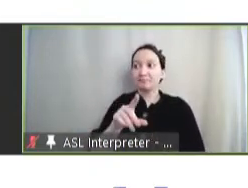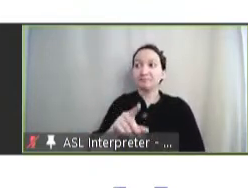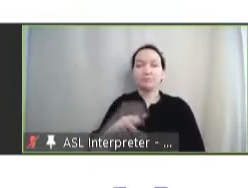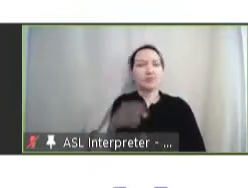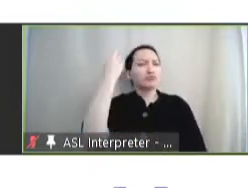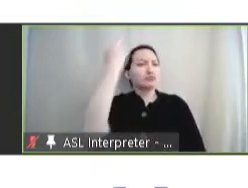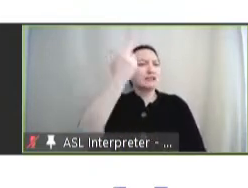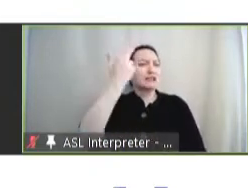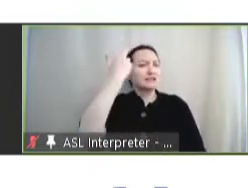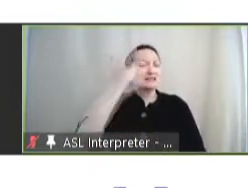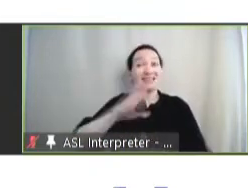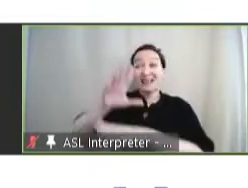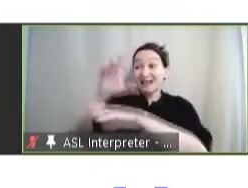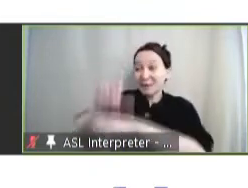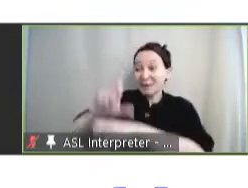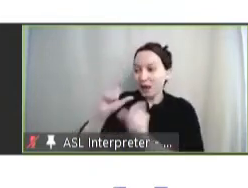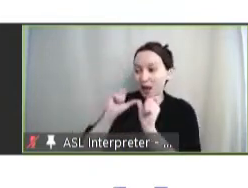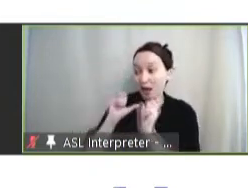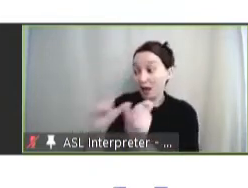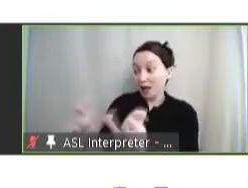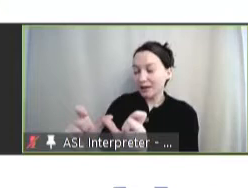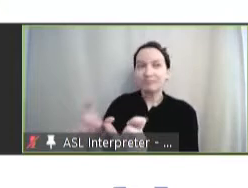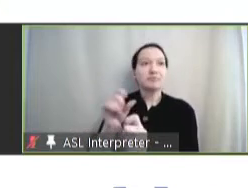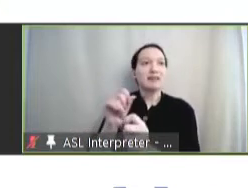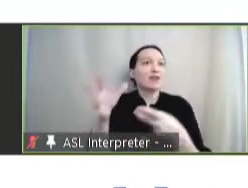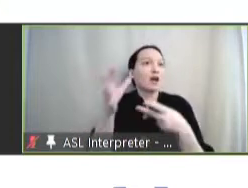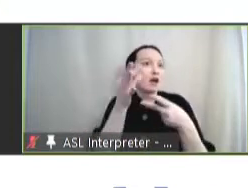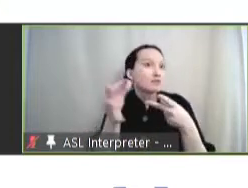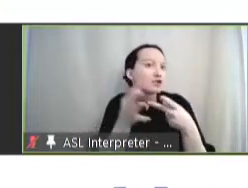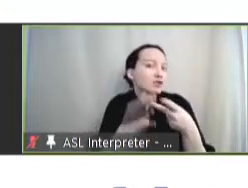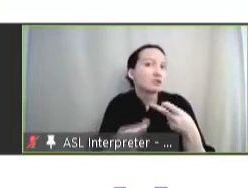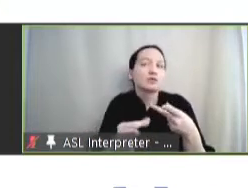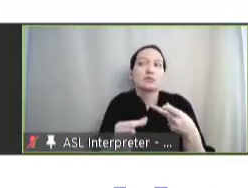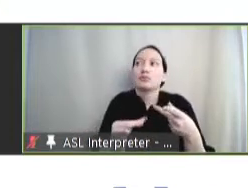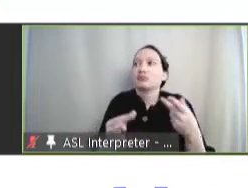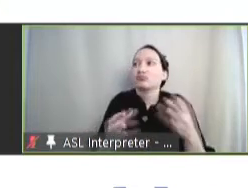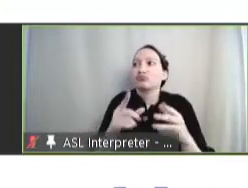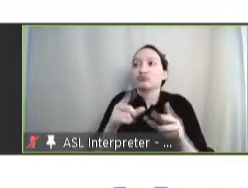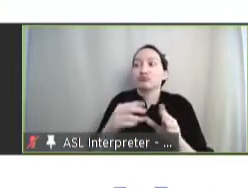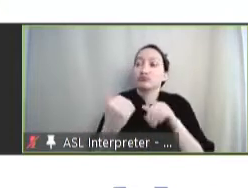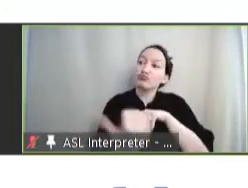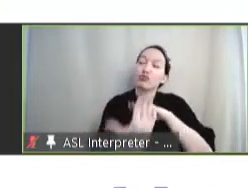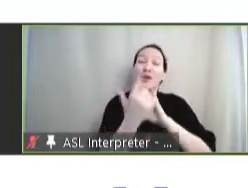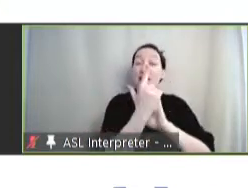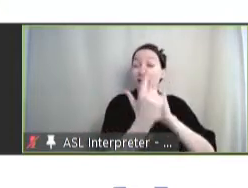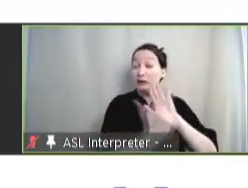the practice cannot continue if there are options that show another legal alternative that would